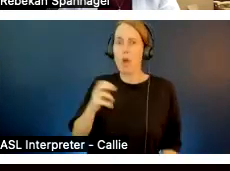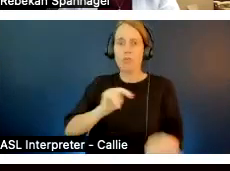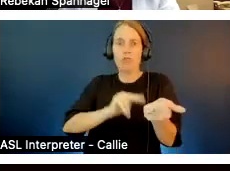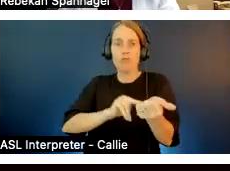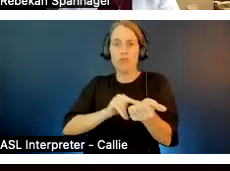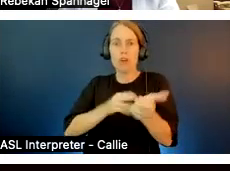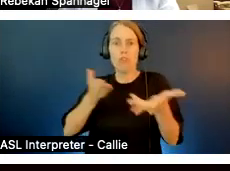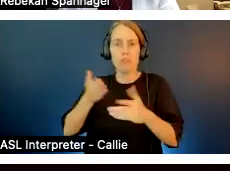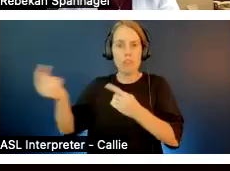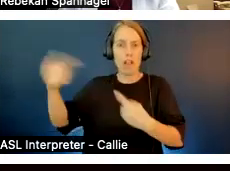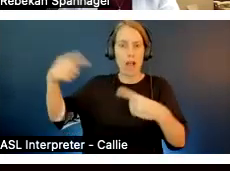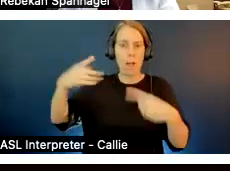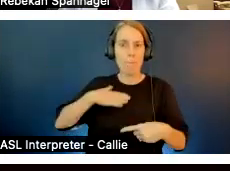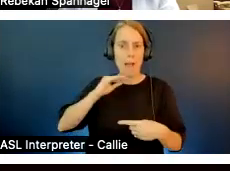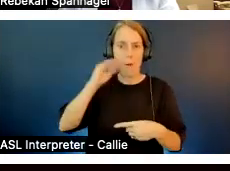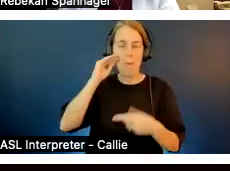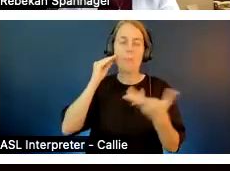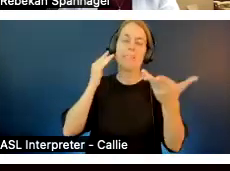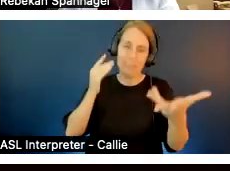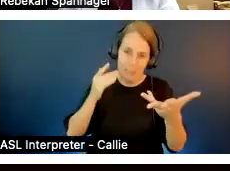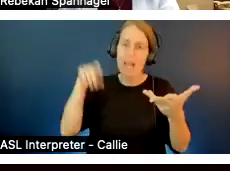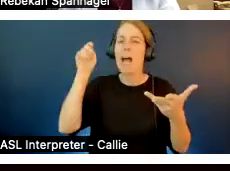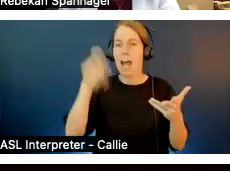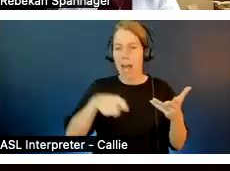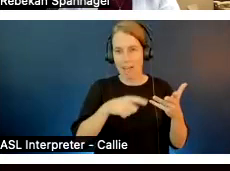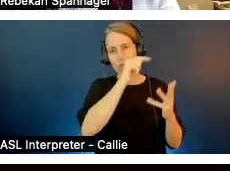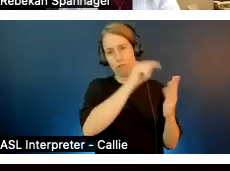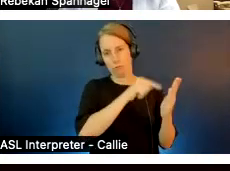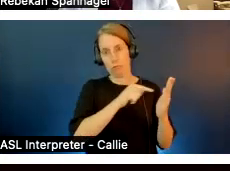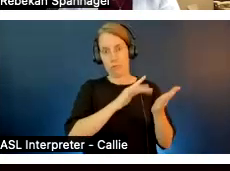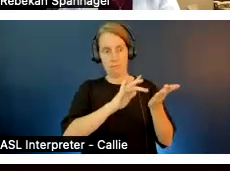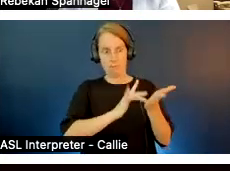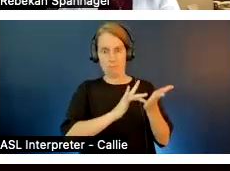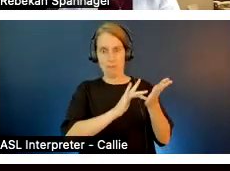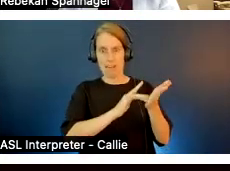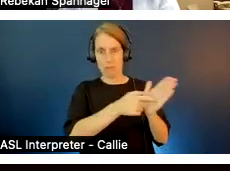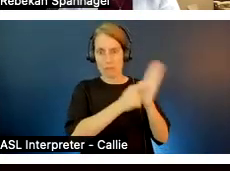services based upon a judgment about the person's medical condition and whether or not there is to